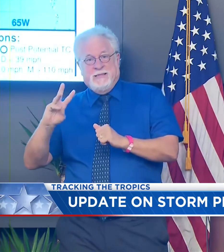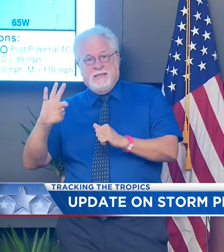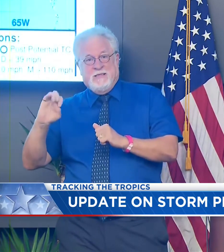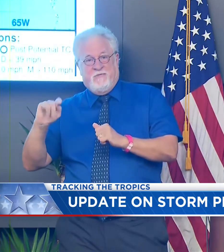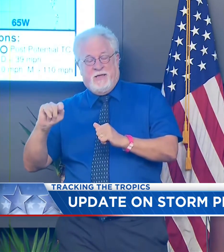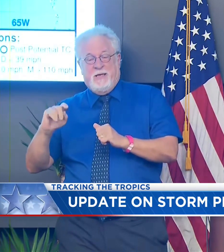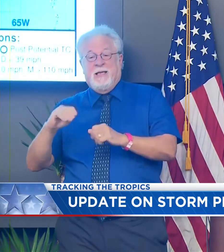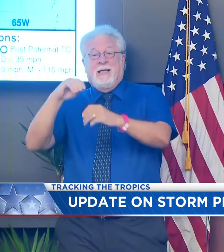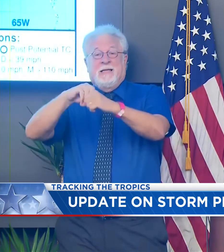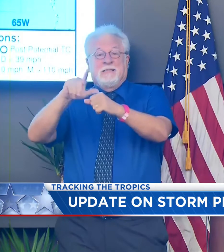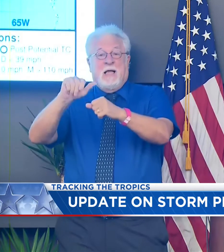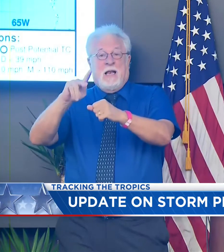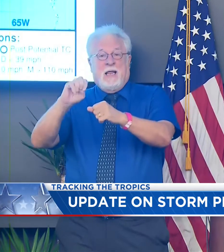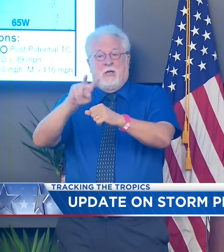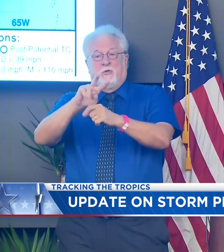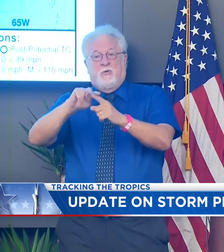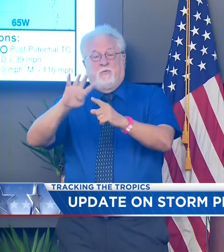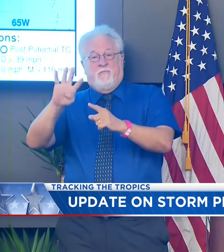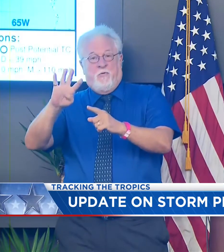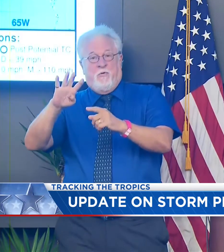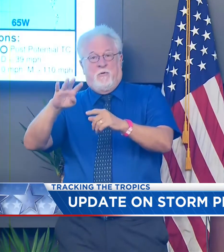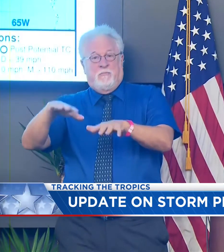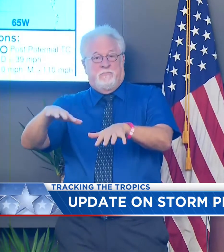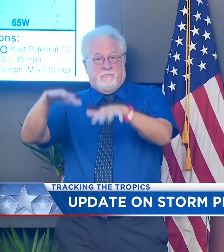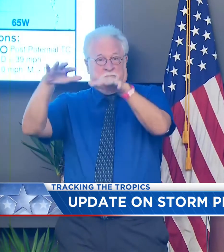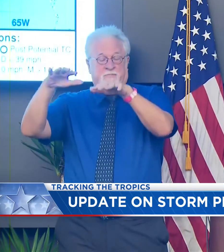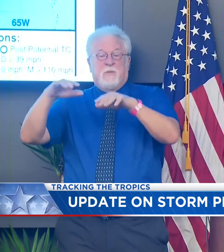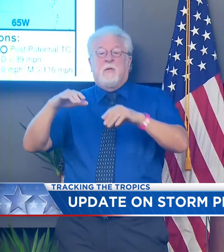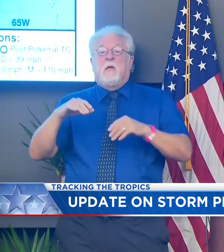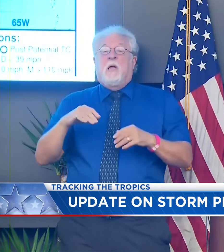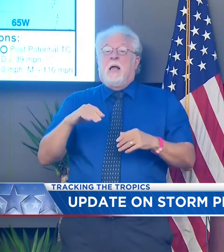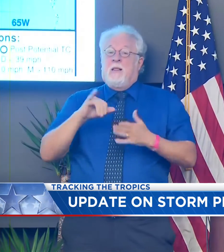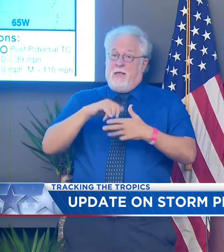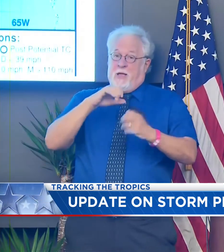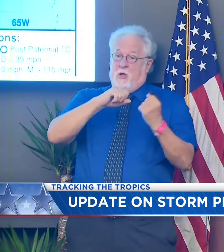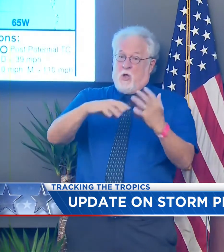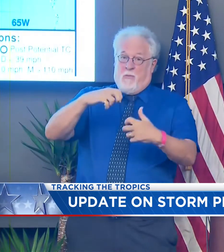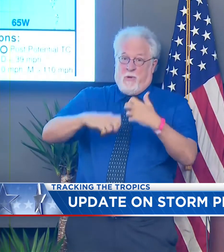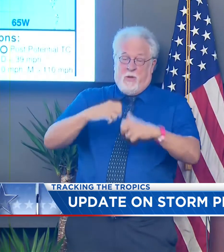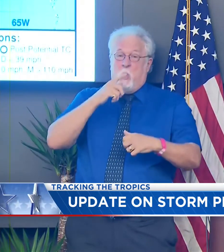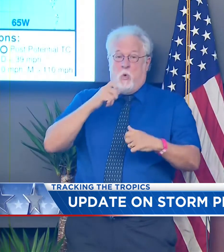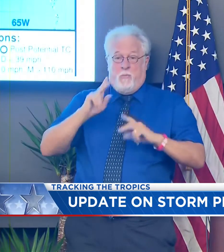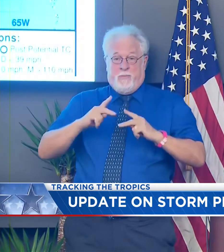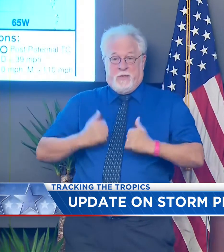AS YOU MOVE TO THE EAST BANK AND ACROSS UP TOWARDS LAKE